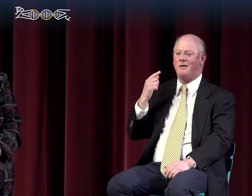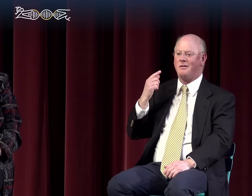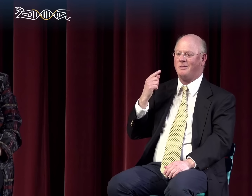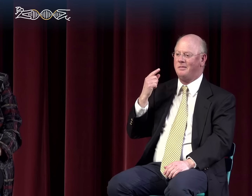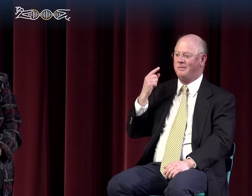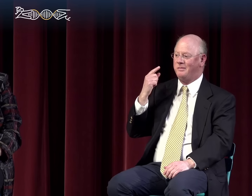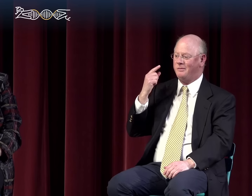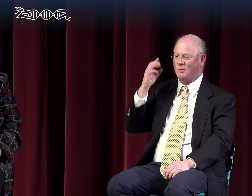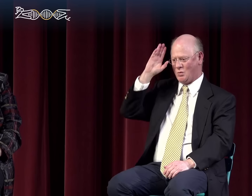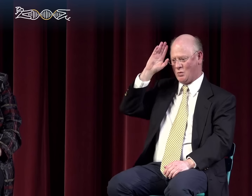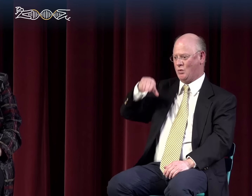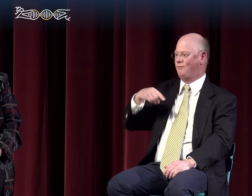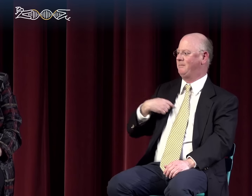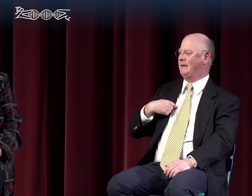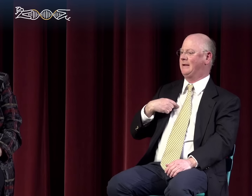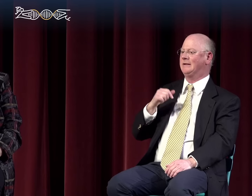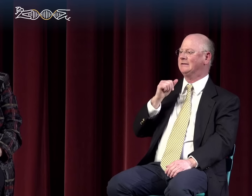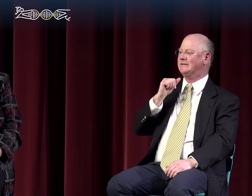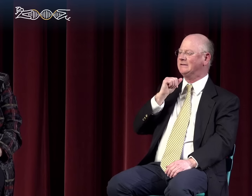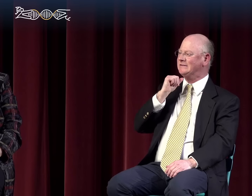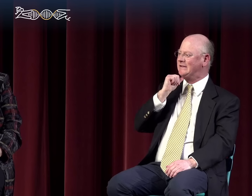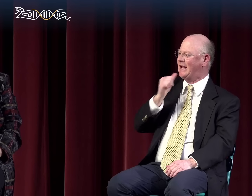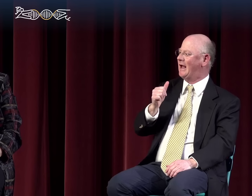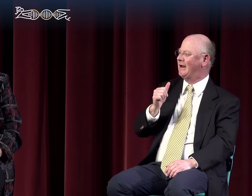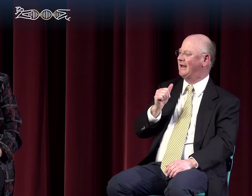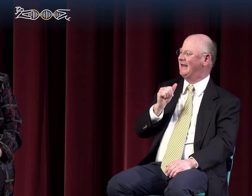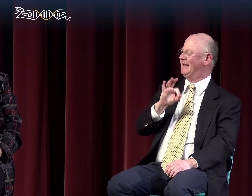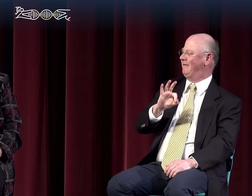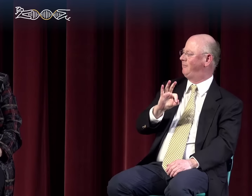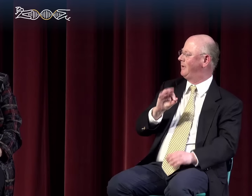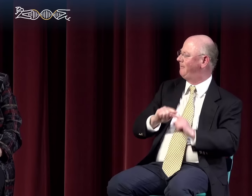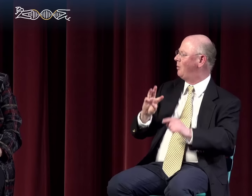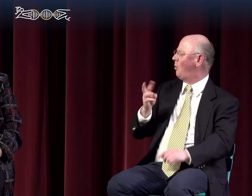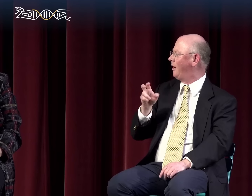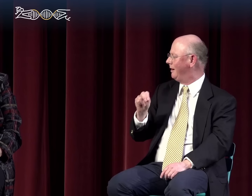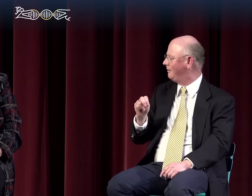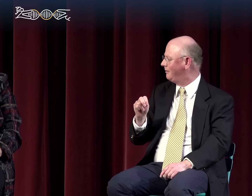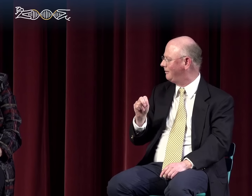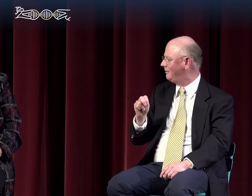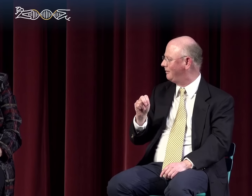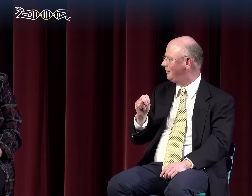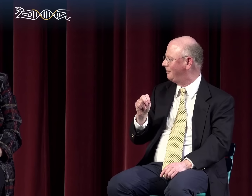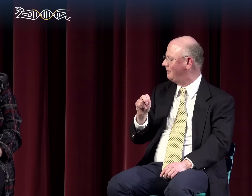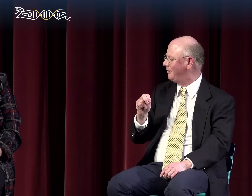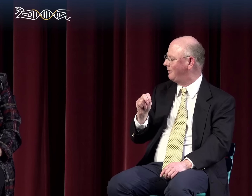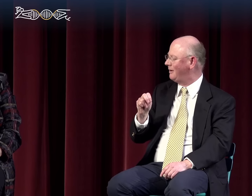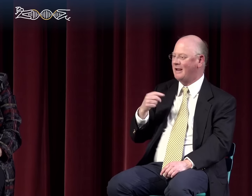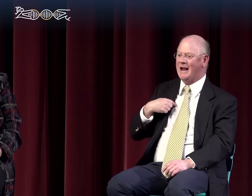I know that for me it's not a question of if, but when, I think that